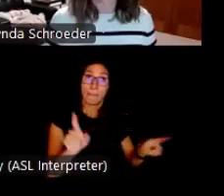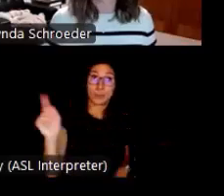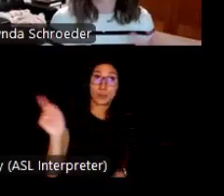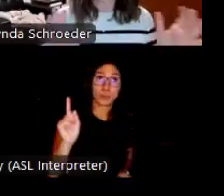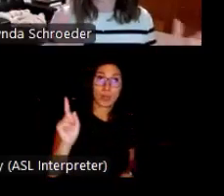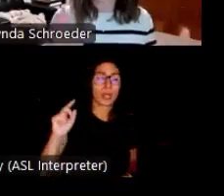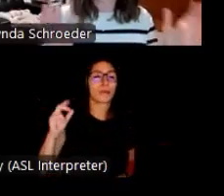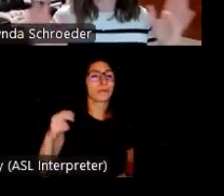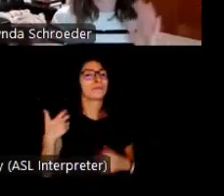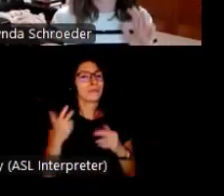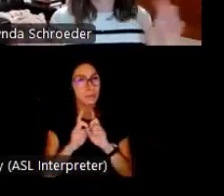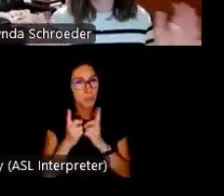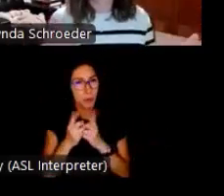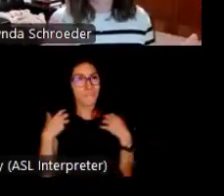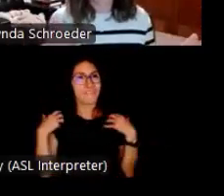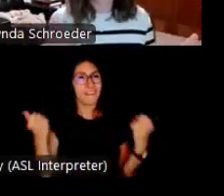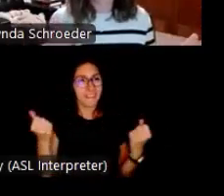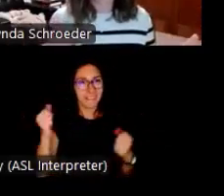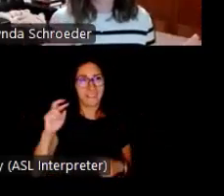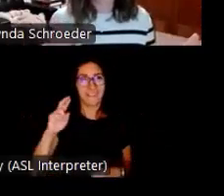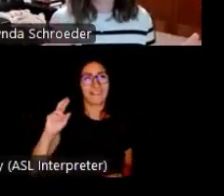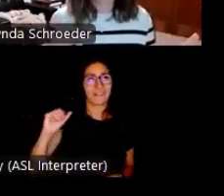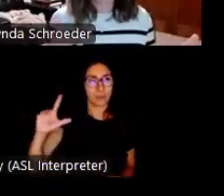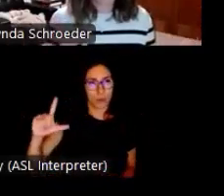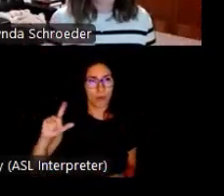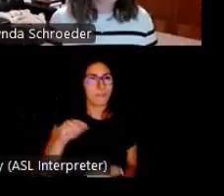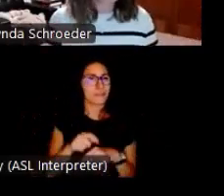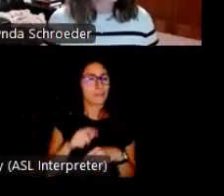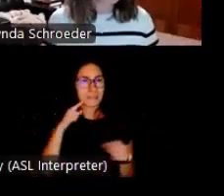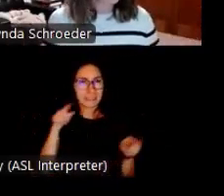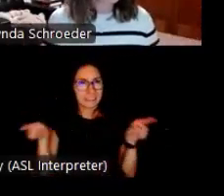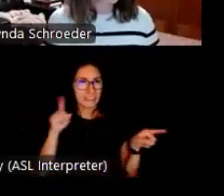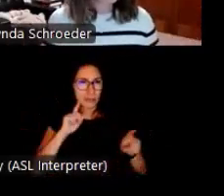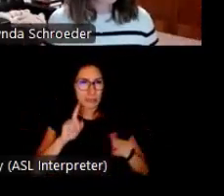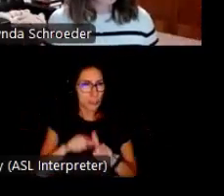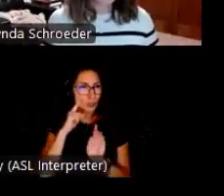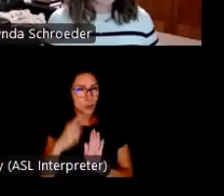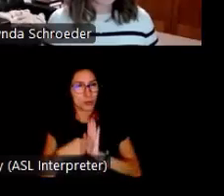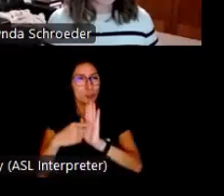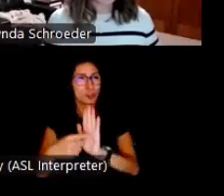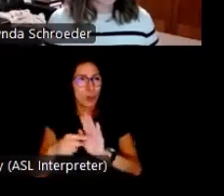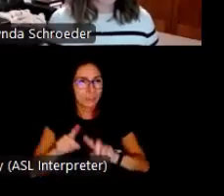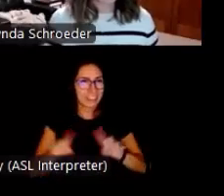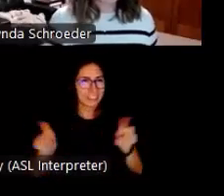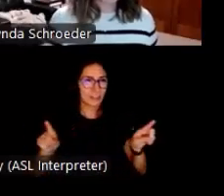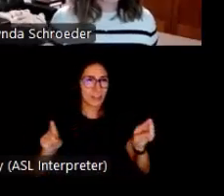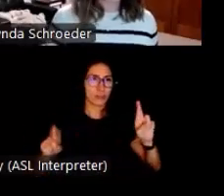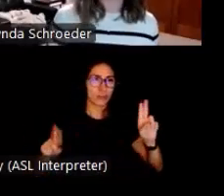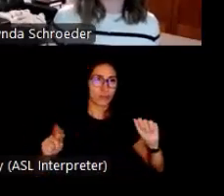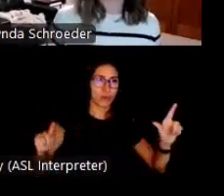between rural and urban areas. We also quickly started preparing presentations